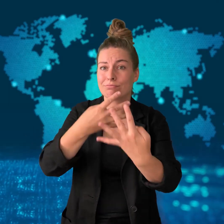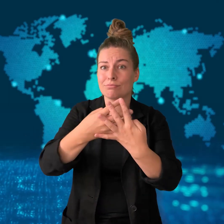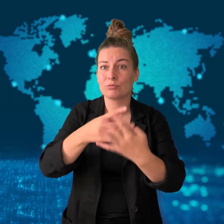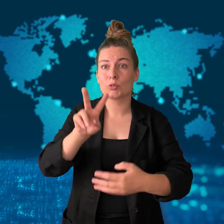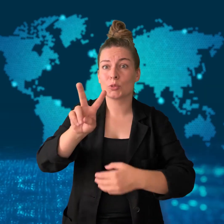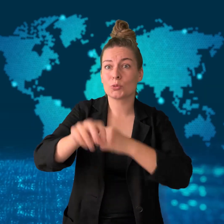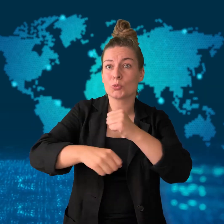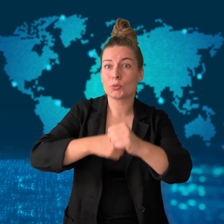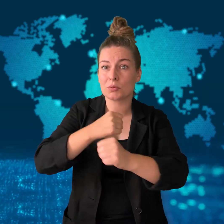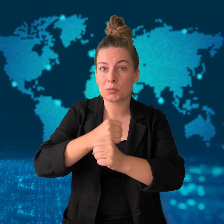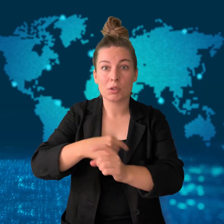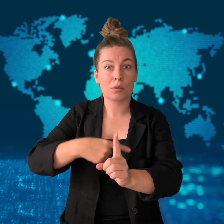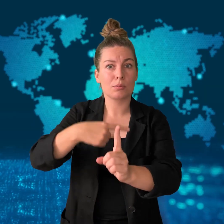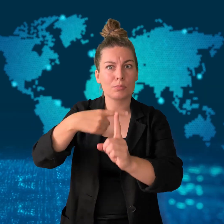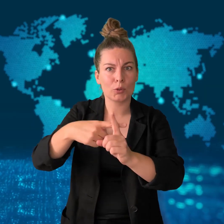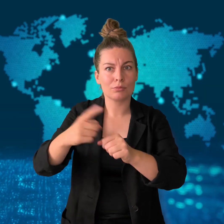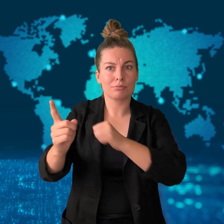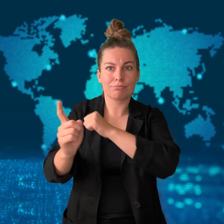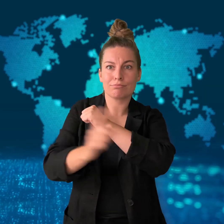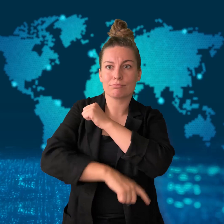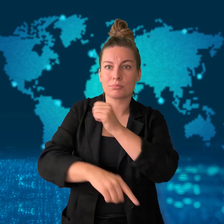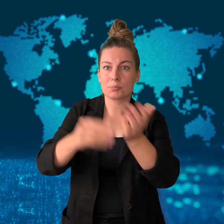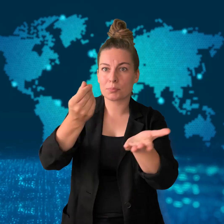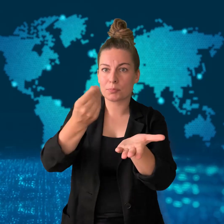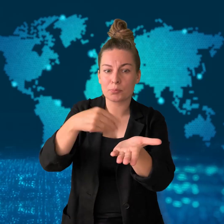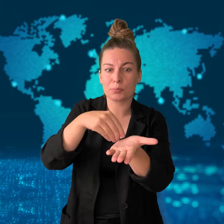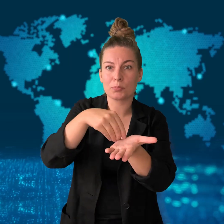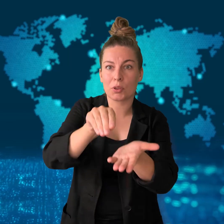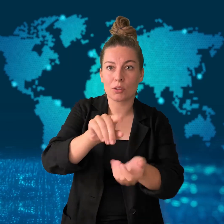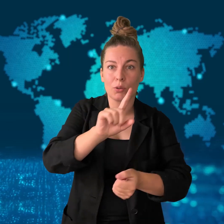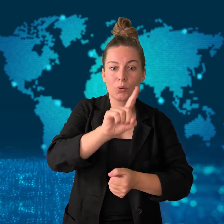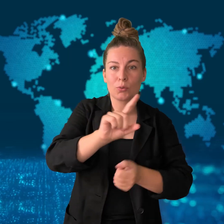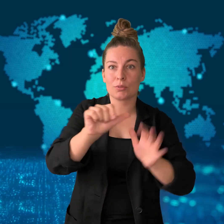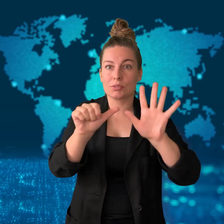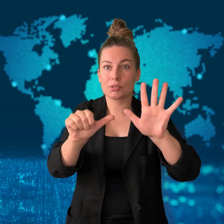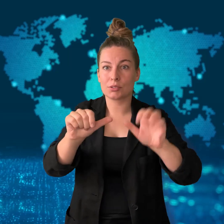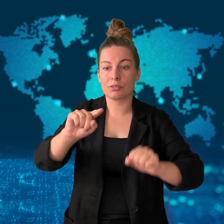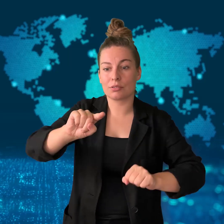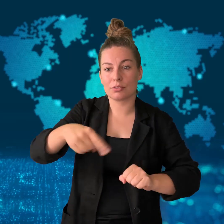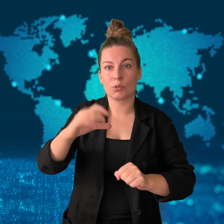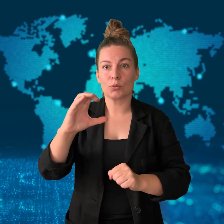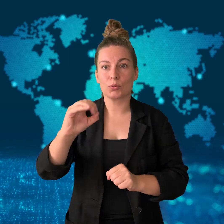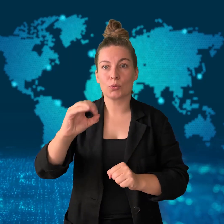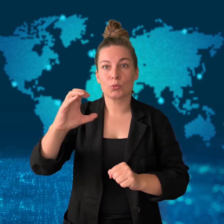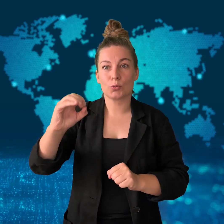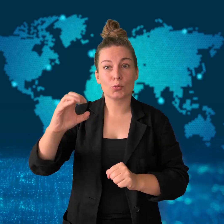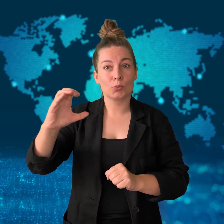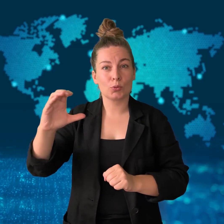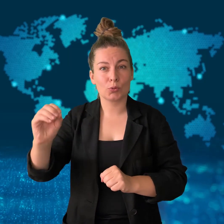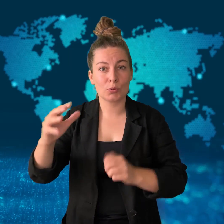Lina will serve two years in jail as well as paying